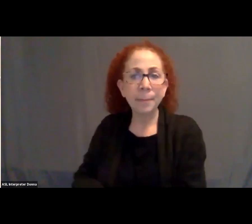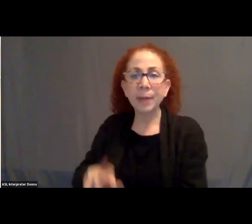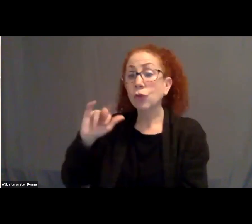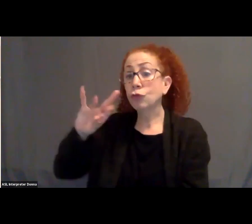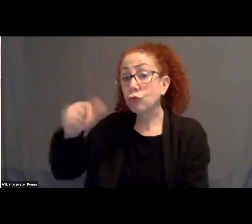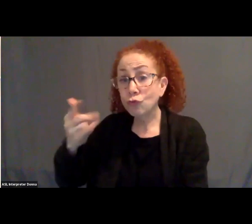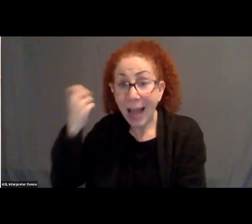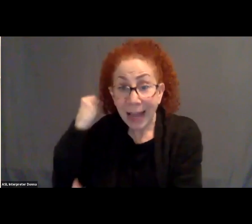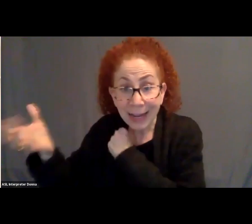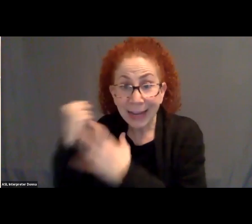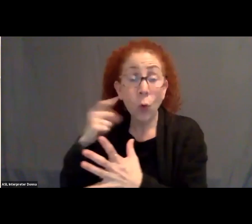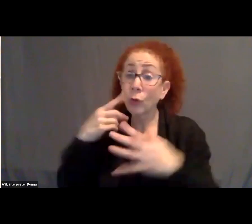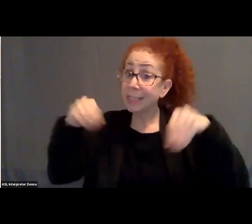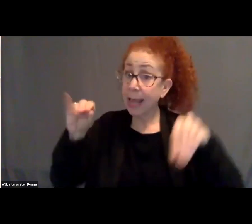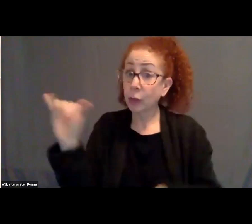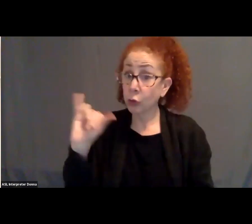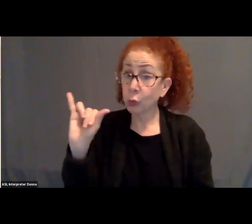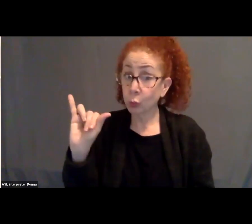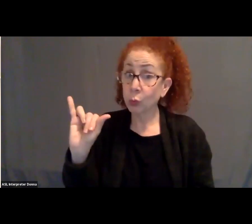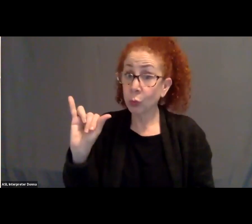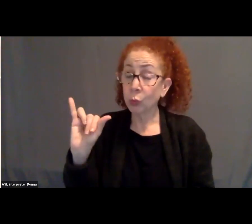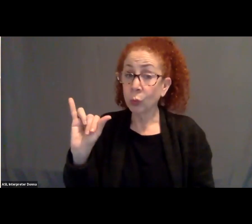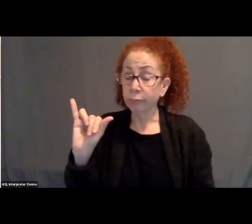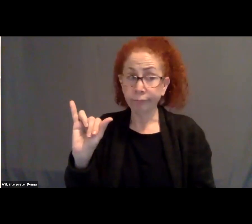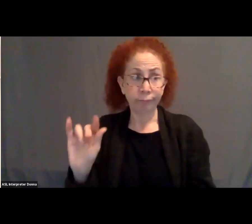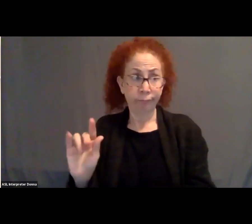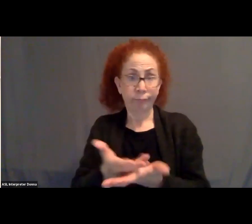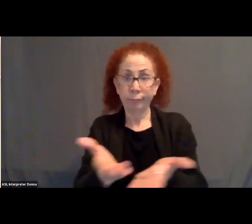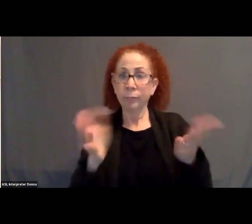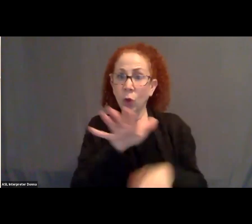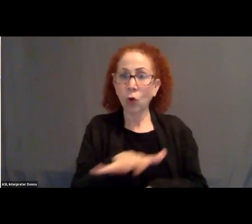or even sale, could be found across the former Spanish